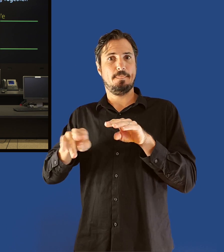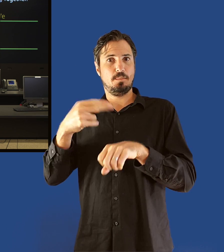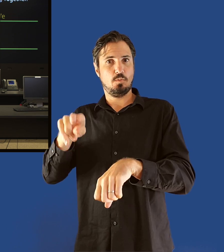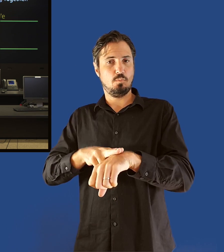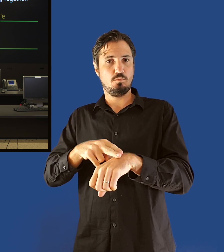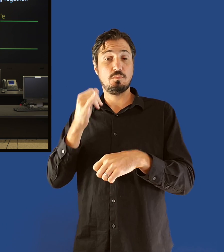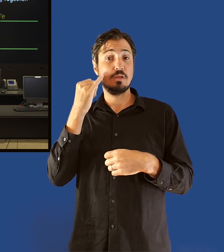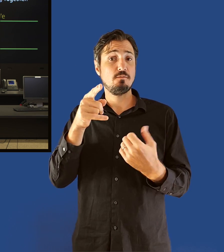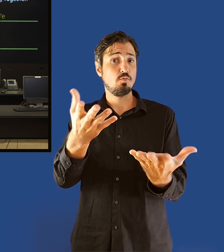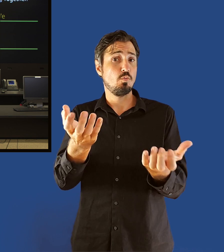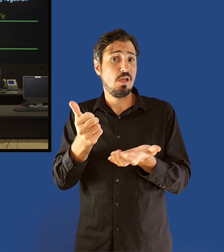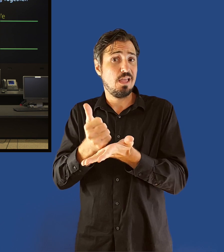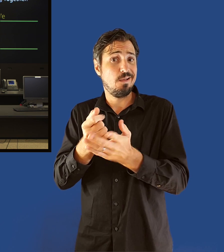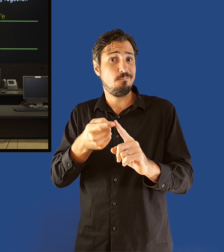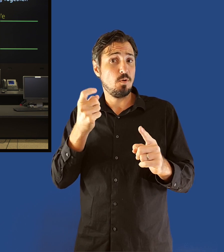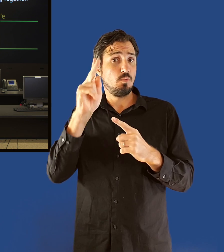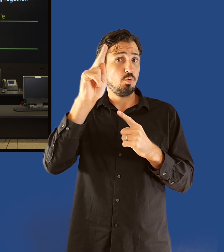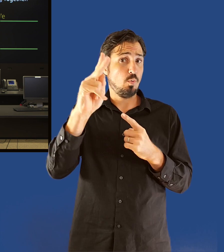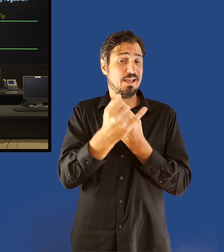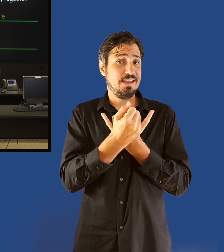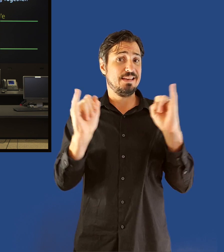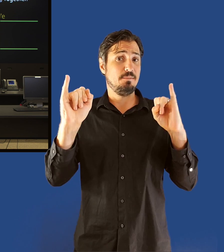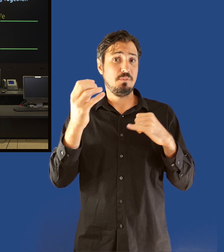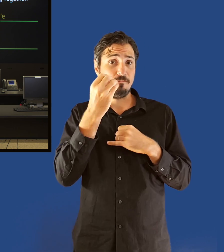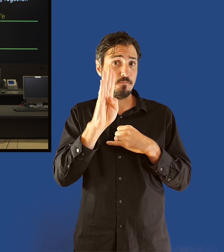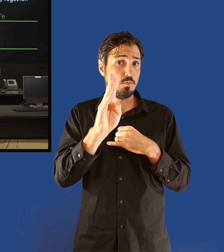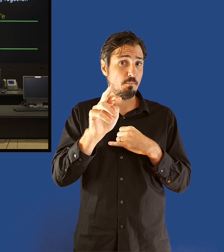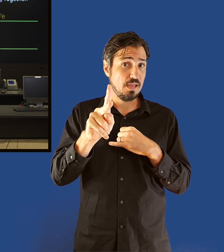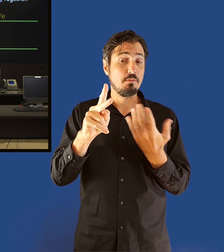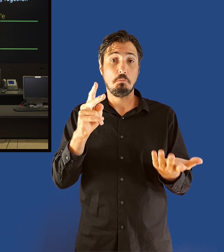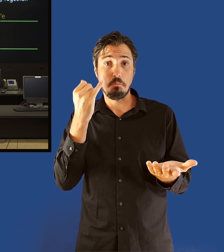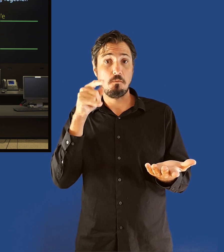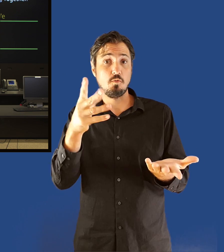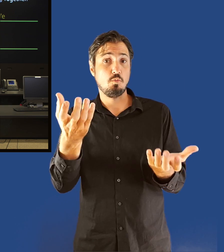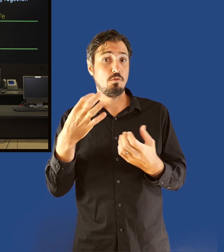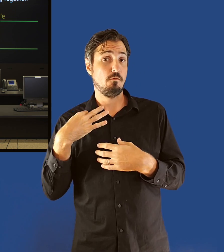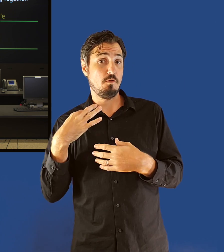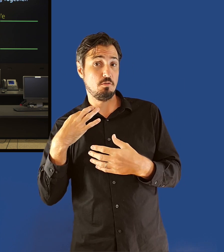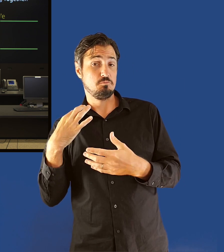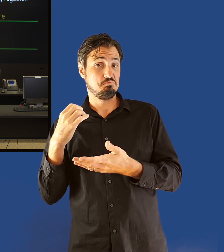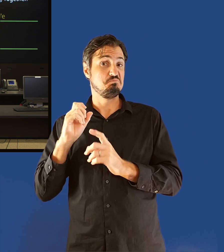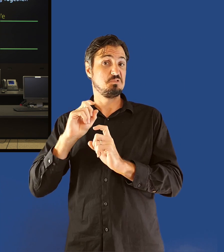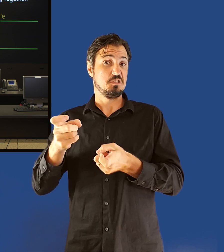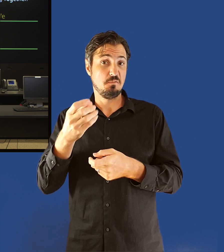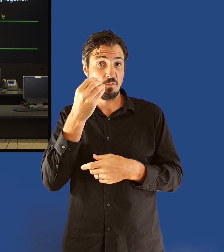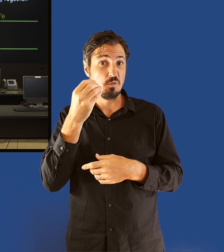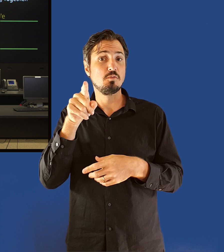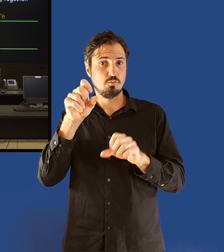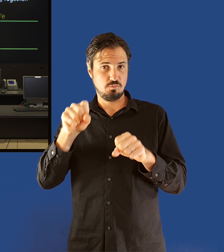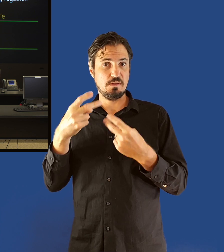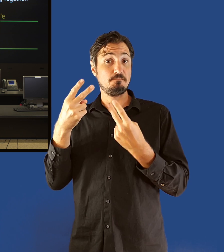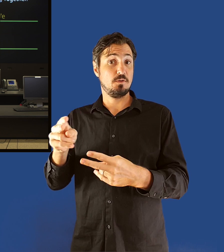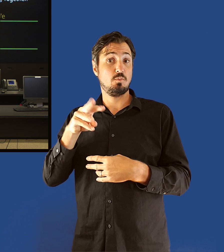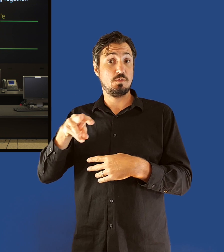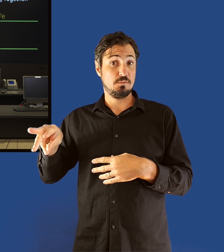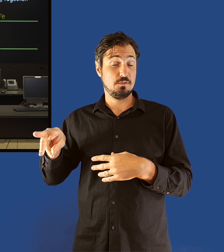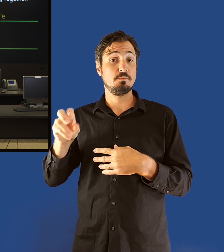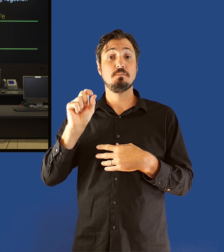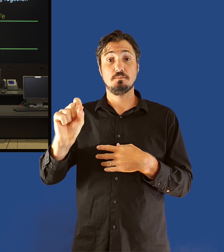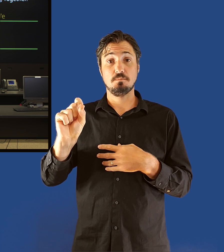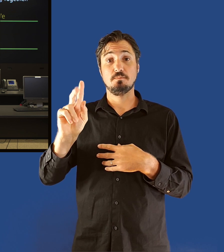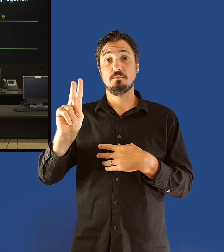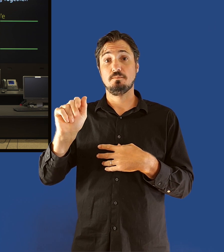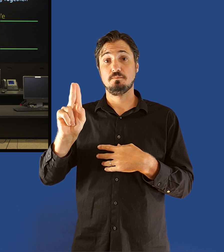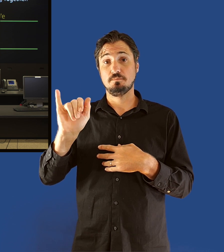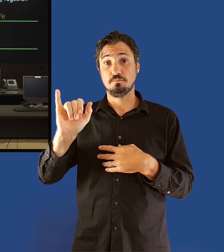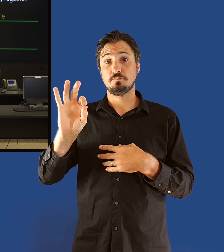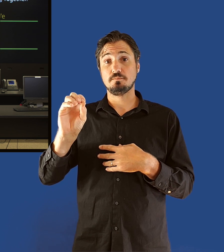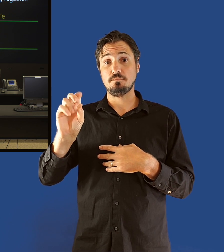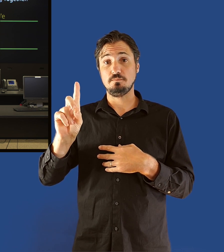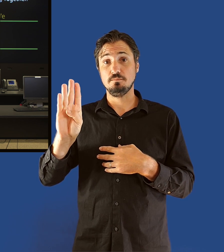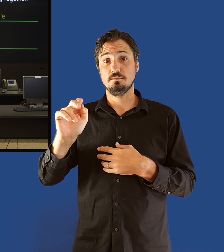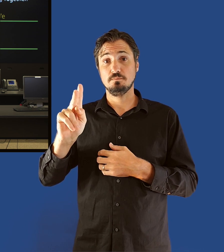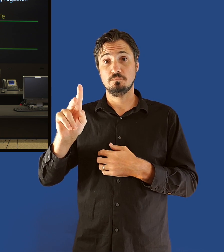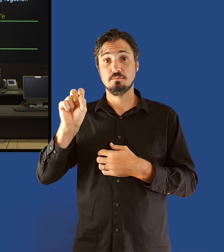To learn more about getting assistance from the Kaua`i Independent Food Bank, or if you would like to volunteer or make a donation, please visit their website at www.kauaifoodbank.org.